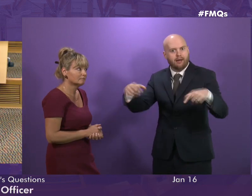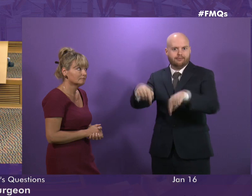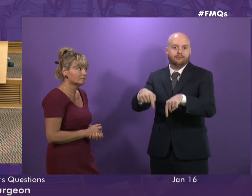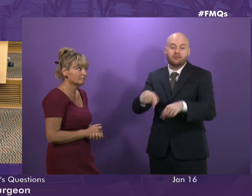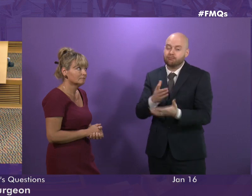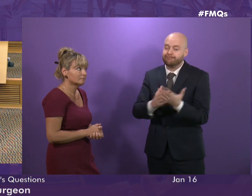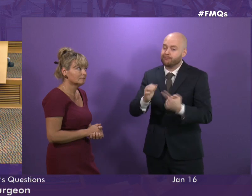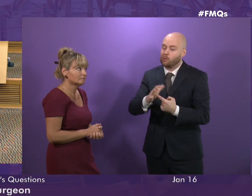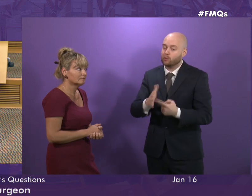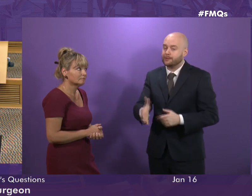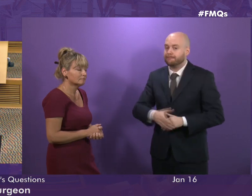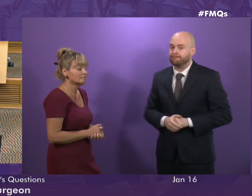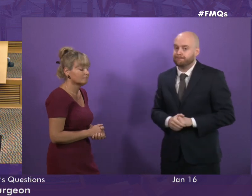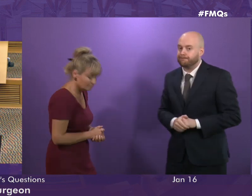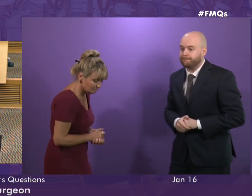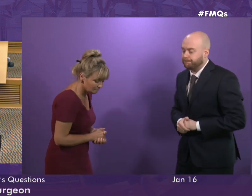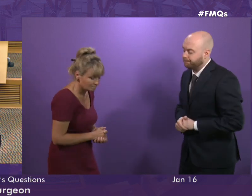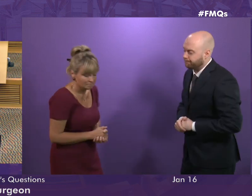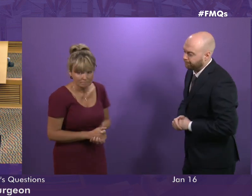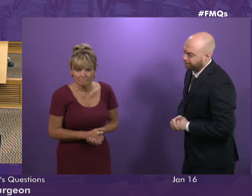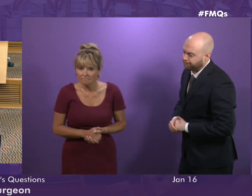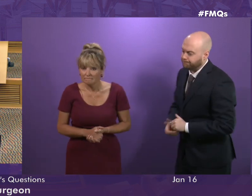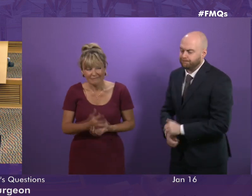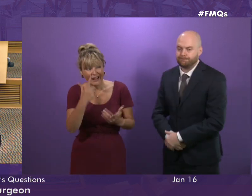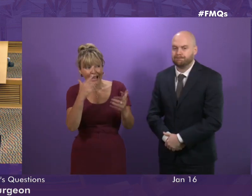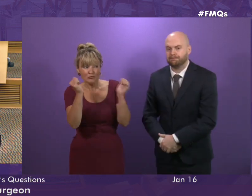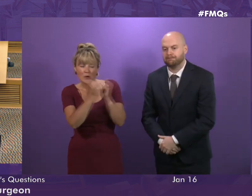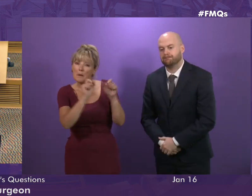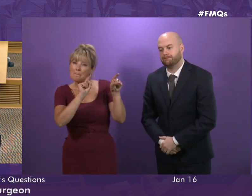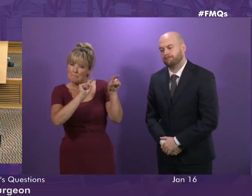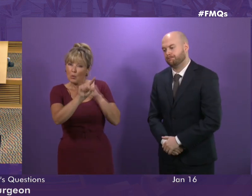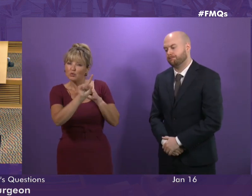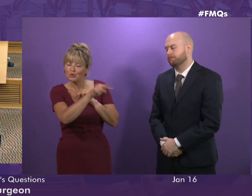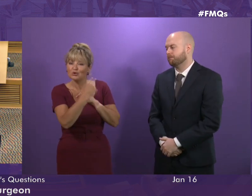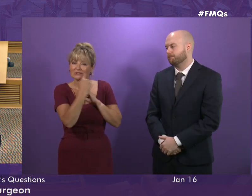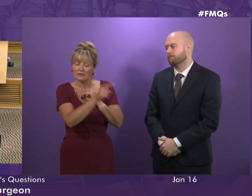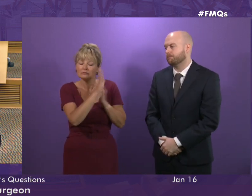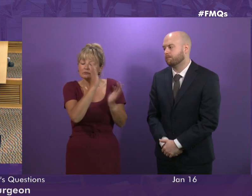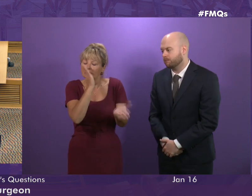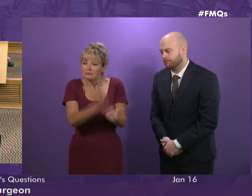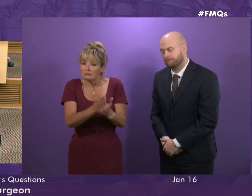I agree with much of the thrust of that question. The issue is a challenge across the north